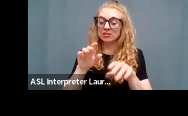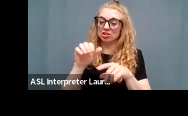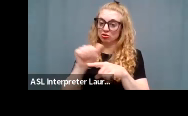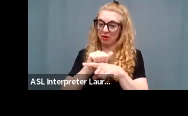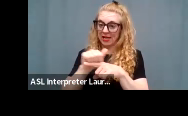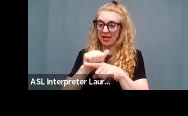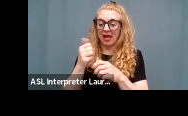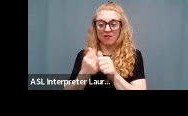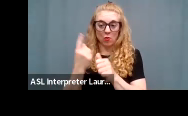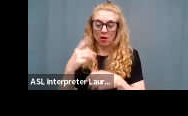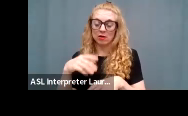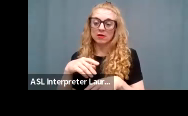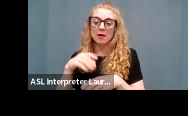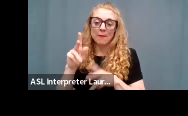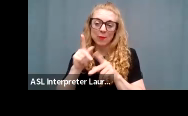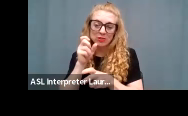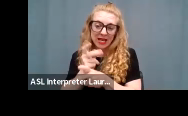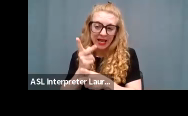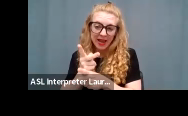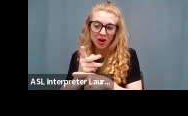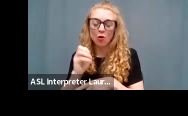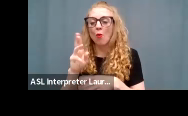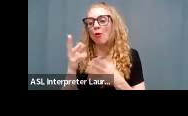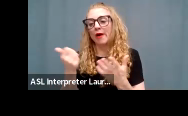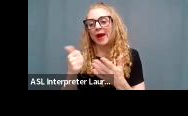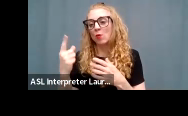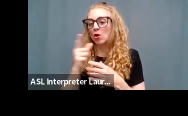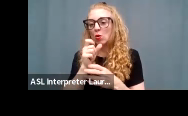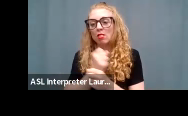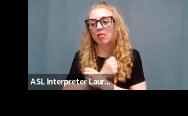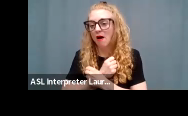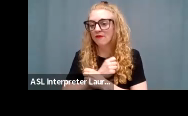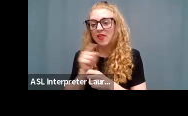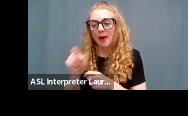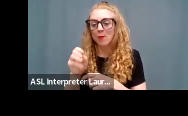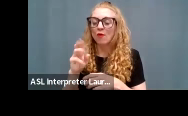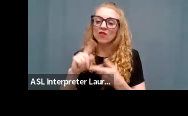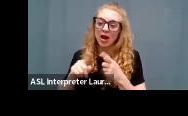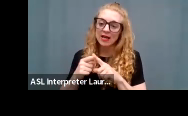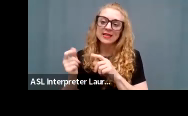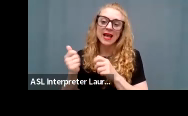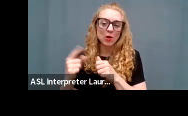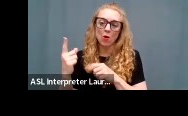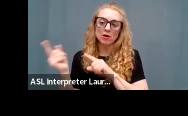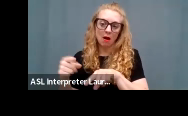caregivers if there are any loved ones uh friends whomever's gonna come over often if the person